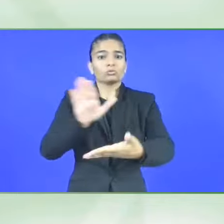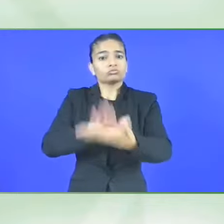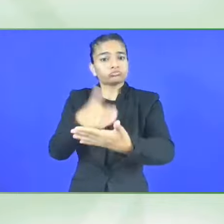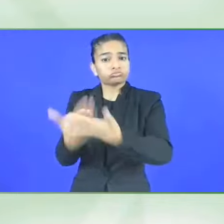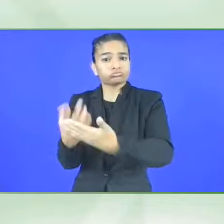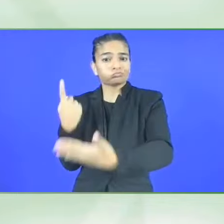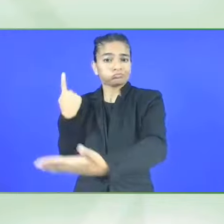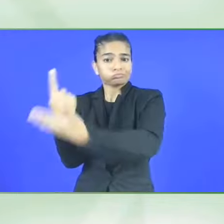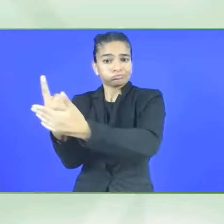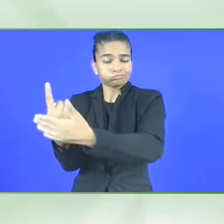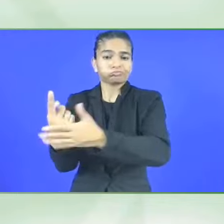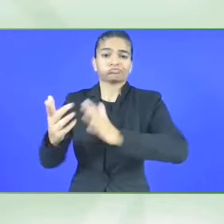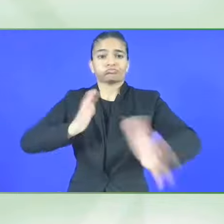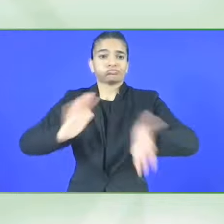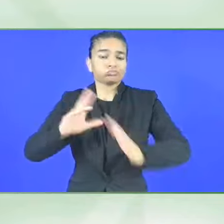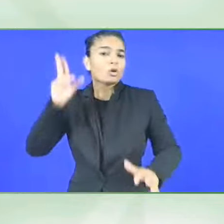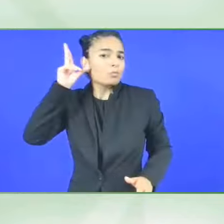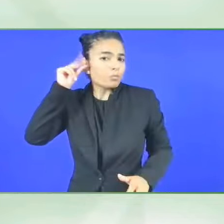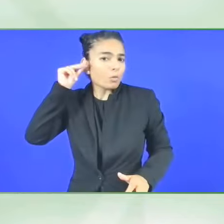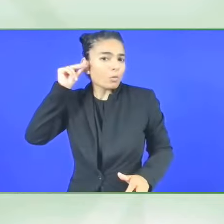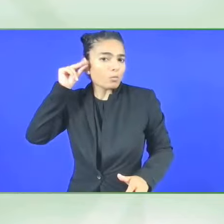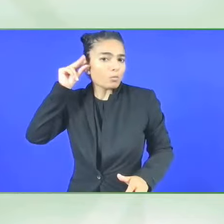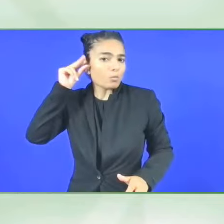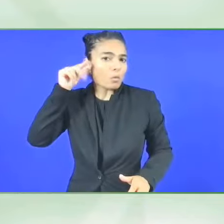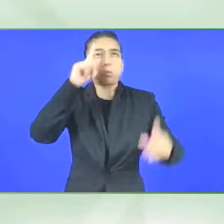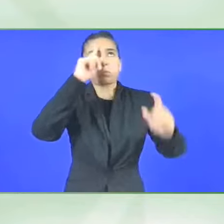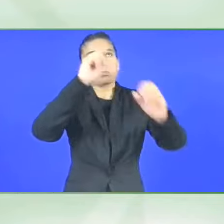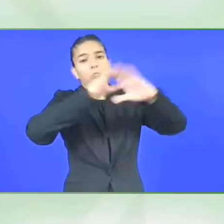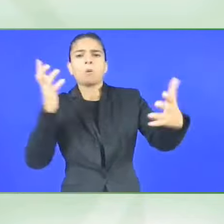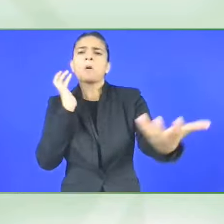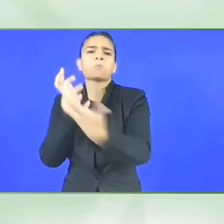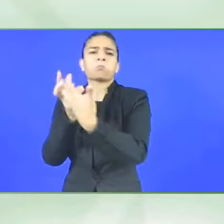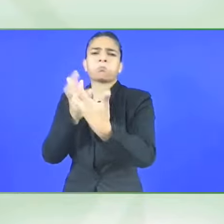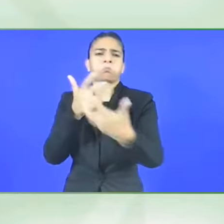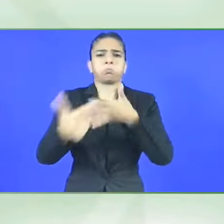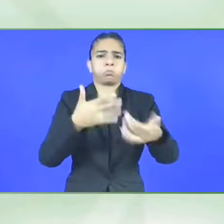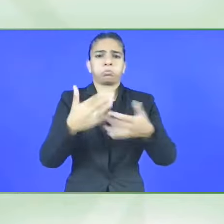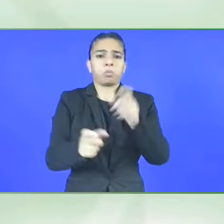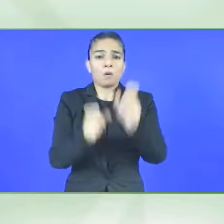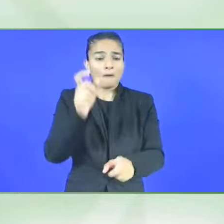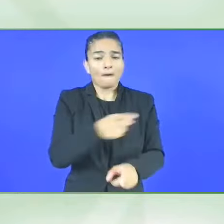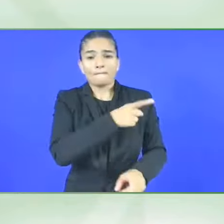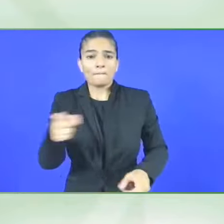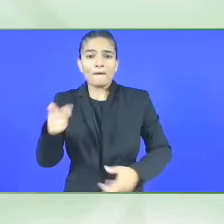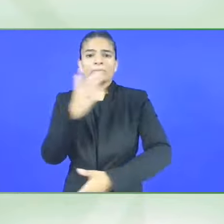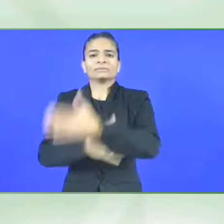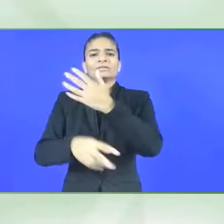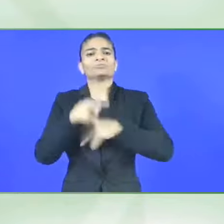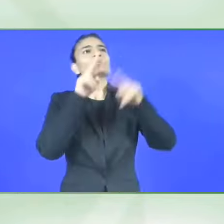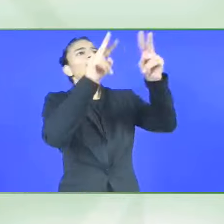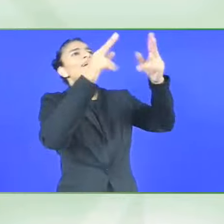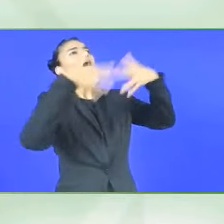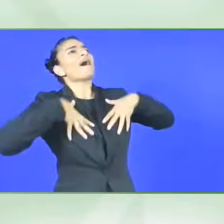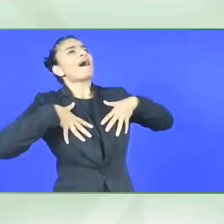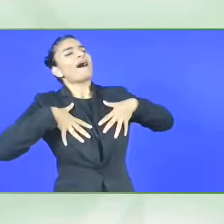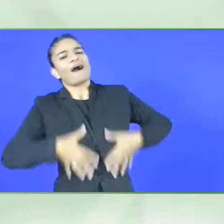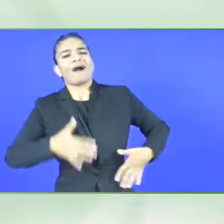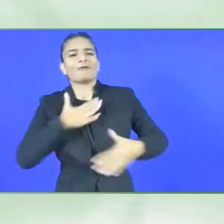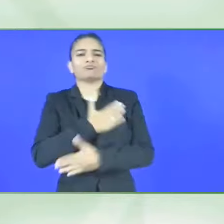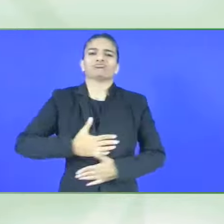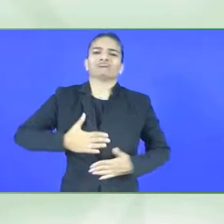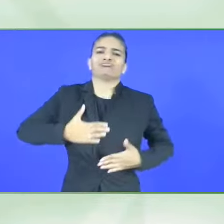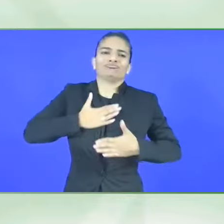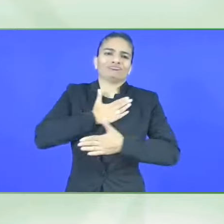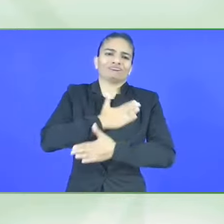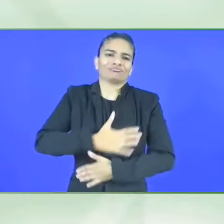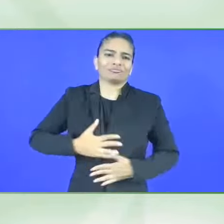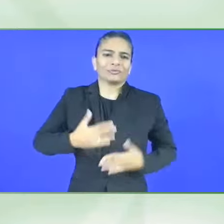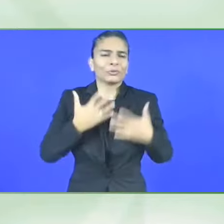and cultural life, recreation, leisure and sport, we are reminded of the imperative to